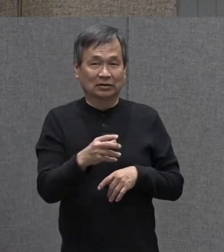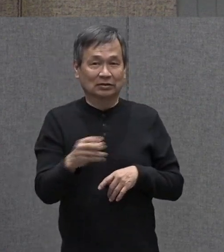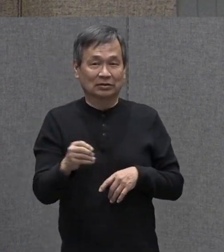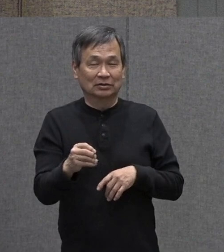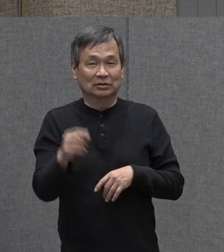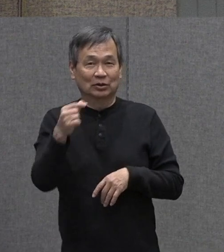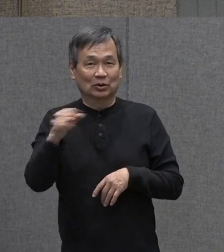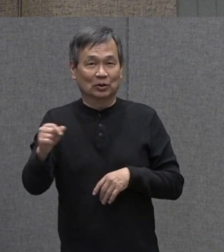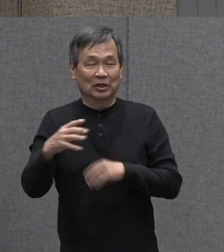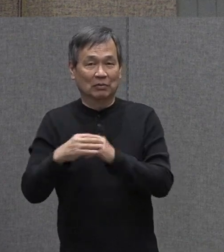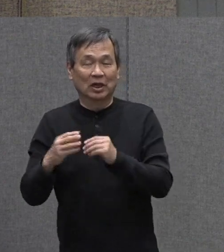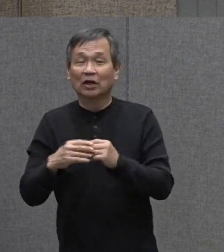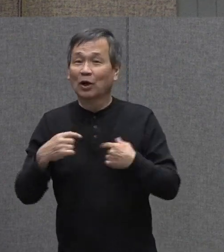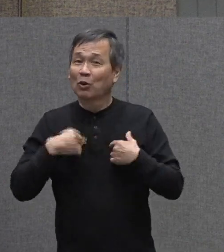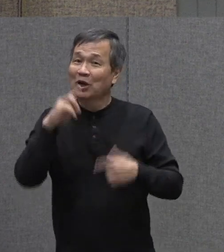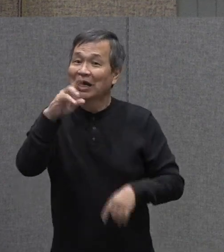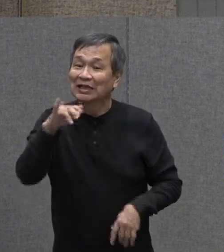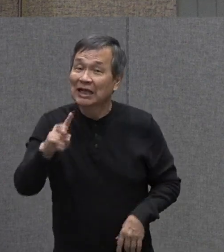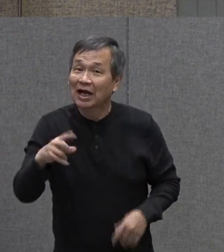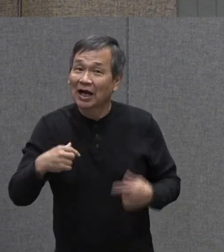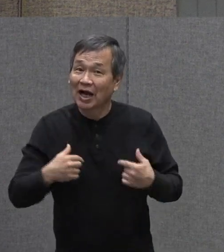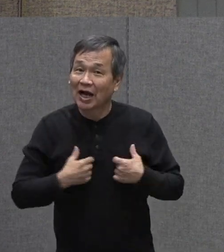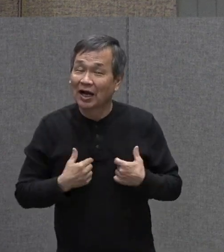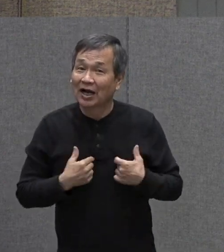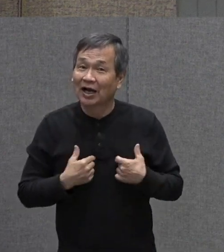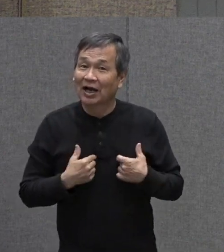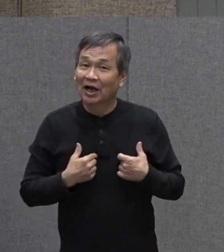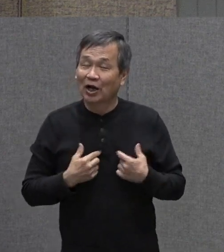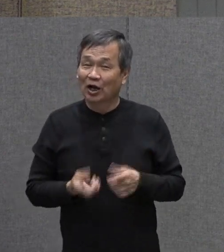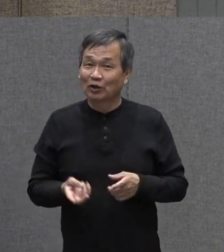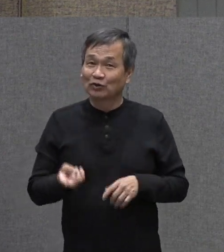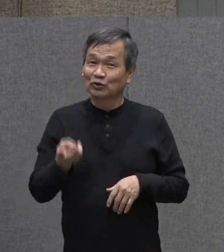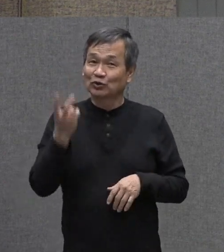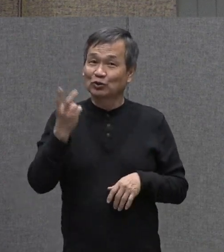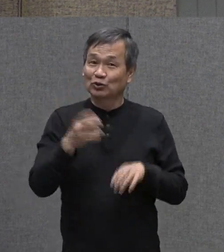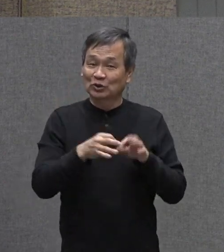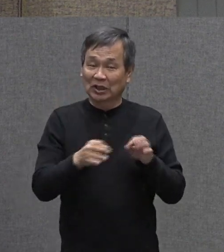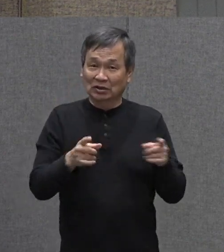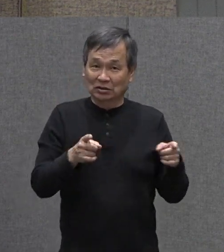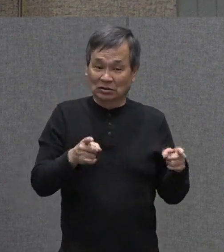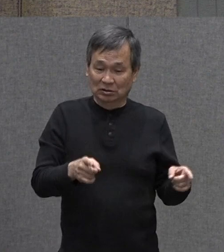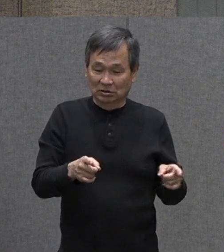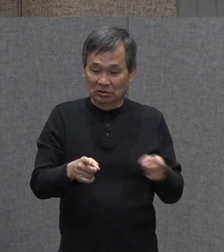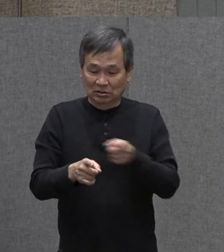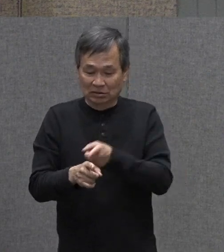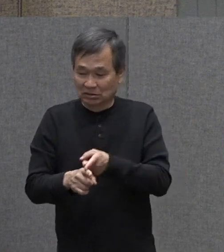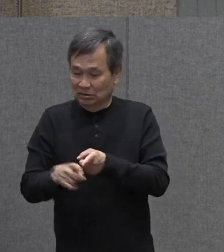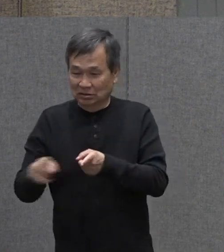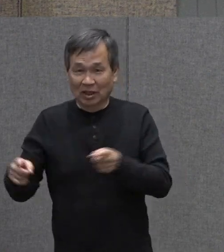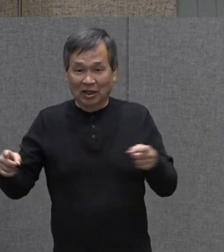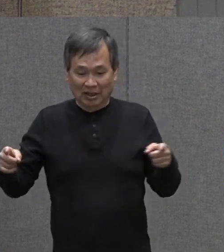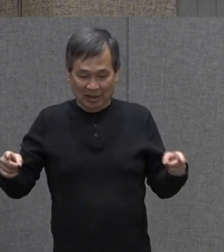What I did is I combined those two sentences using the word and.